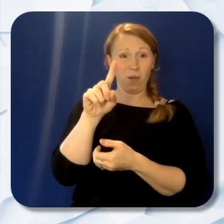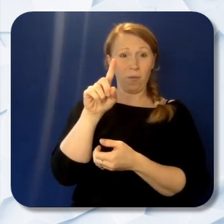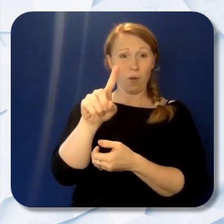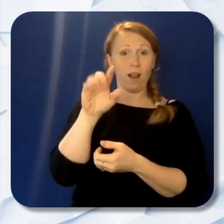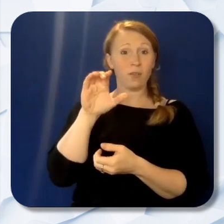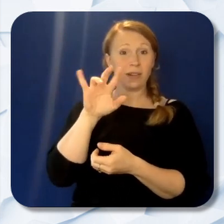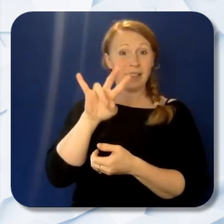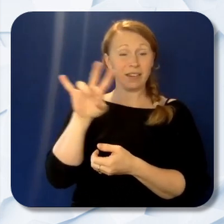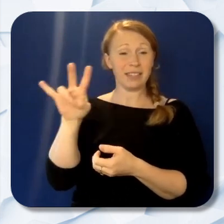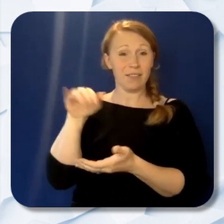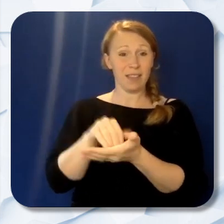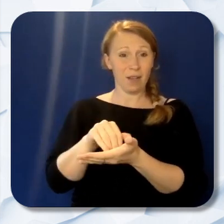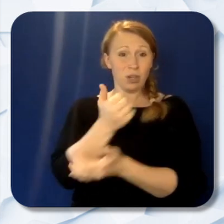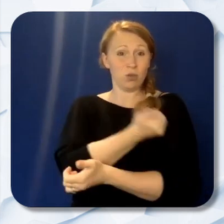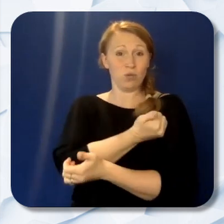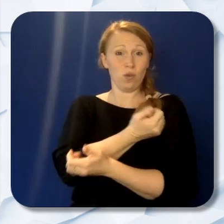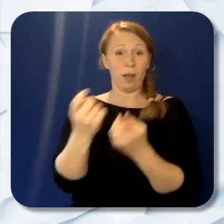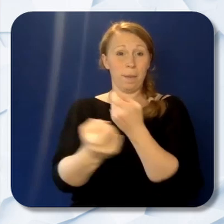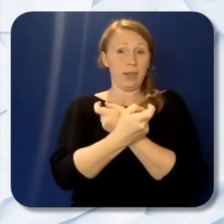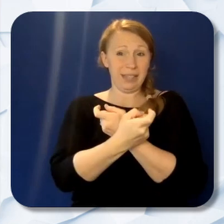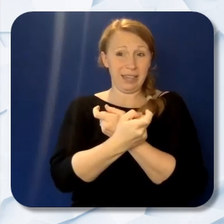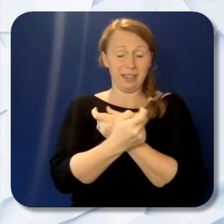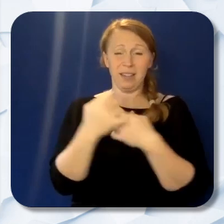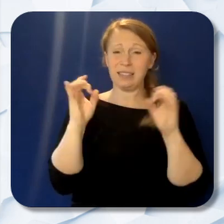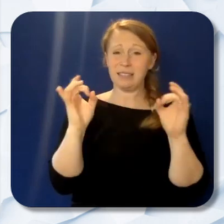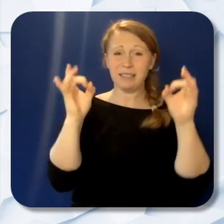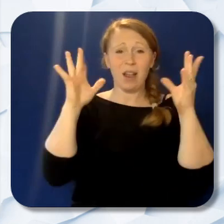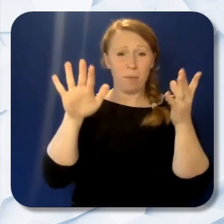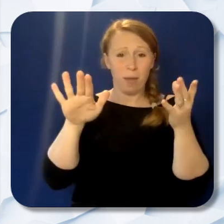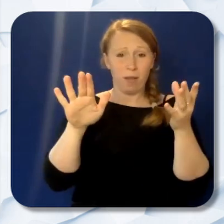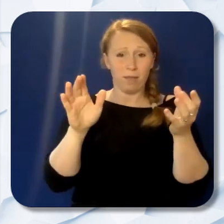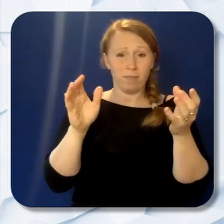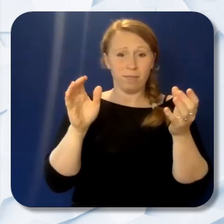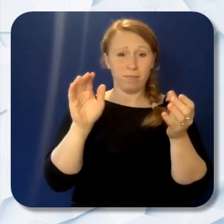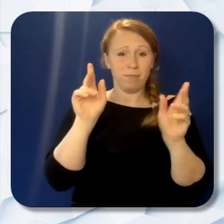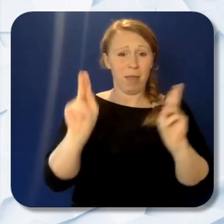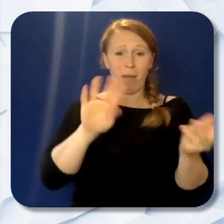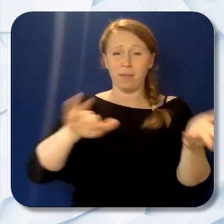a catastrophic, a catastrophic loss of lives And so every day at DEA we're thinking about,